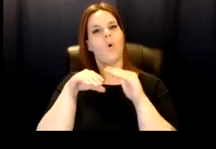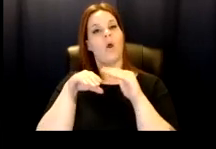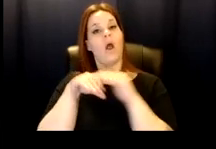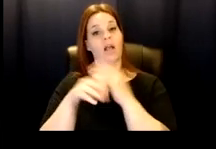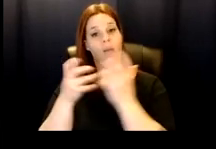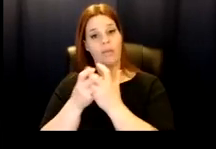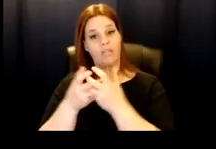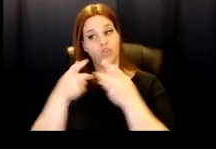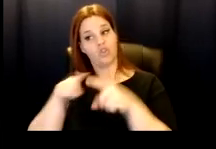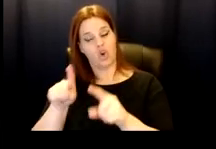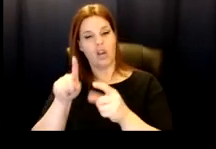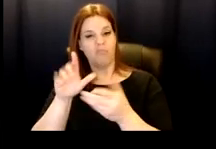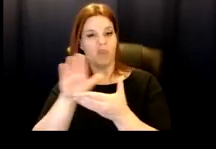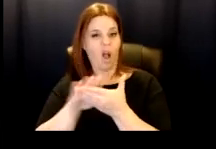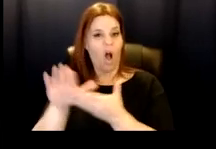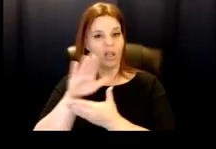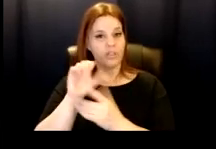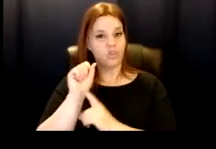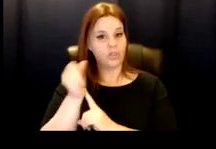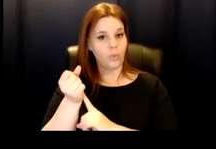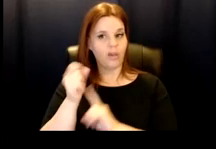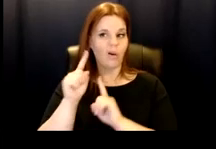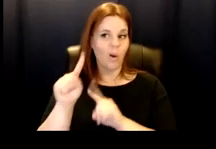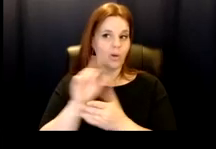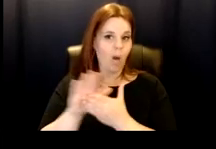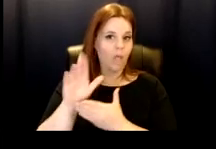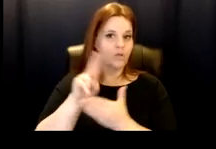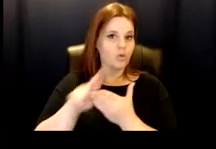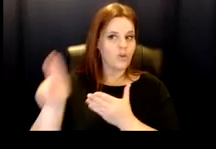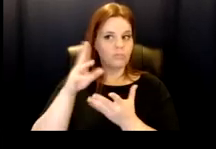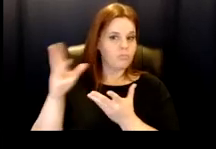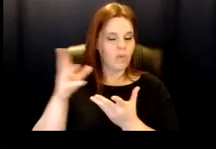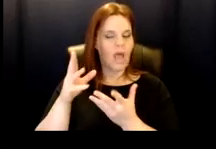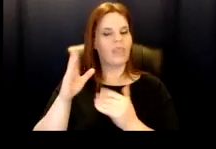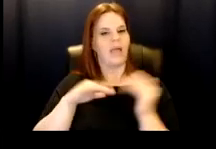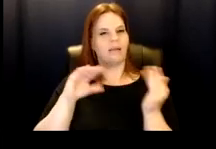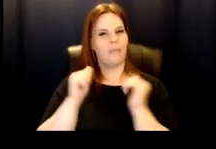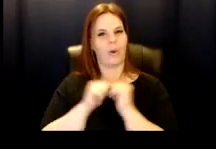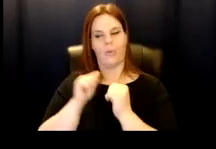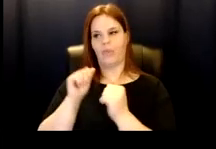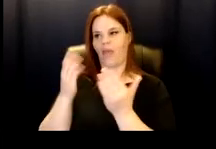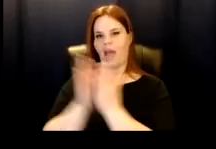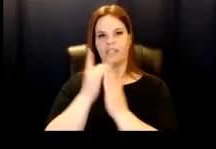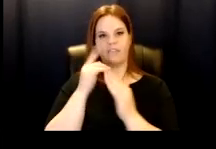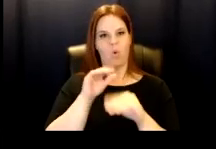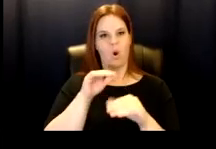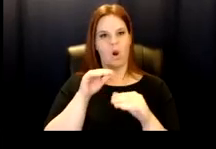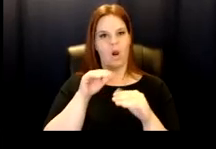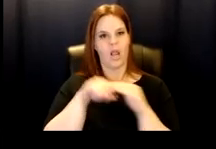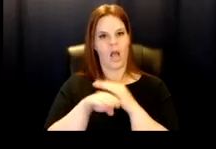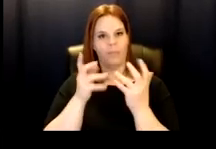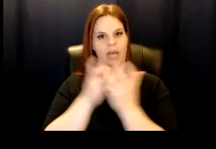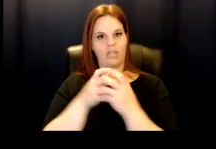settings than they did asking for support in workplace settings. Okay. On to the supports